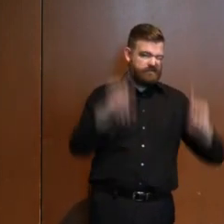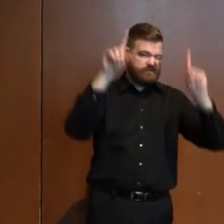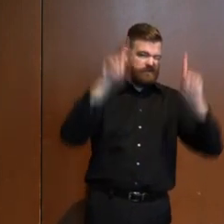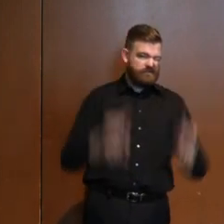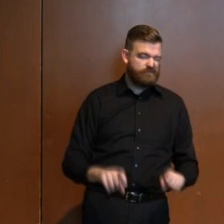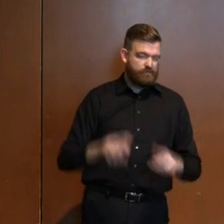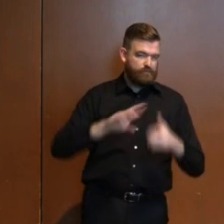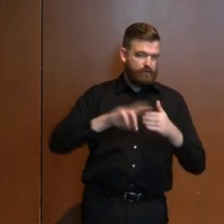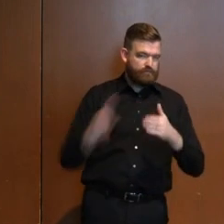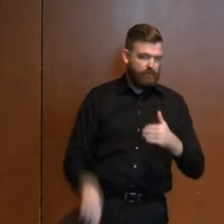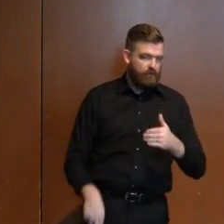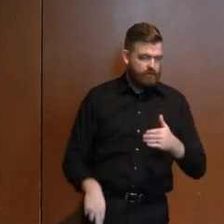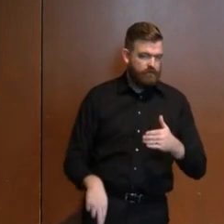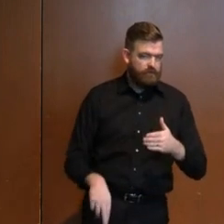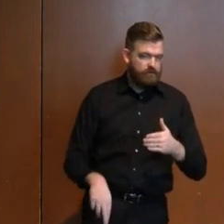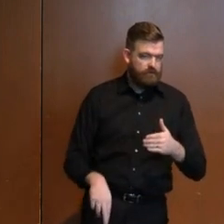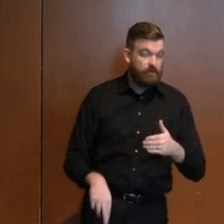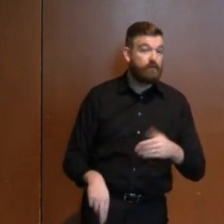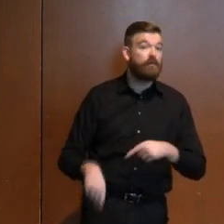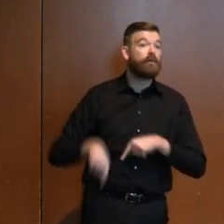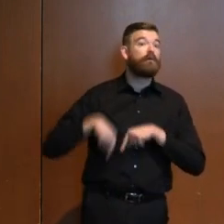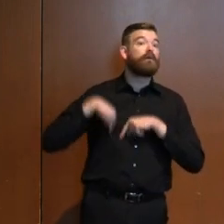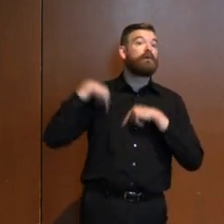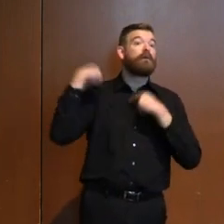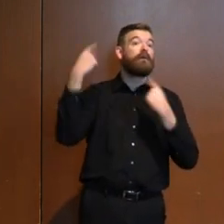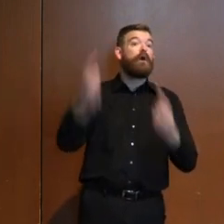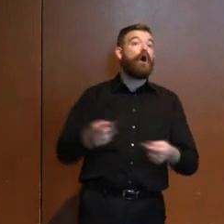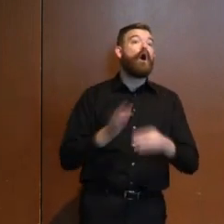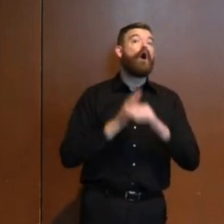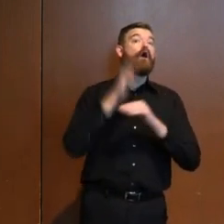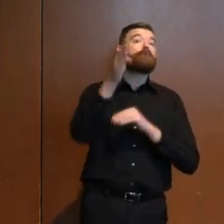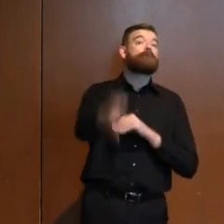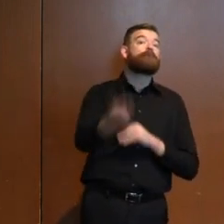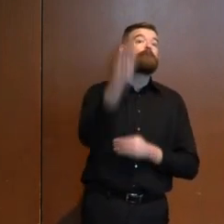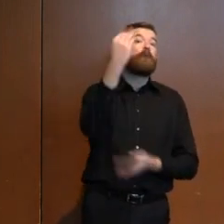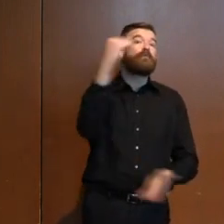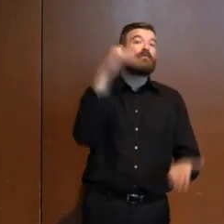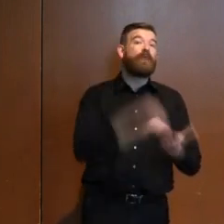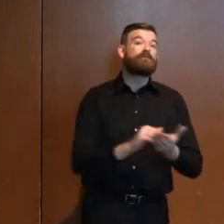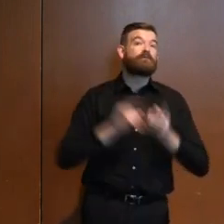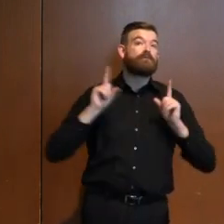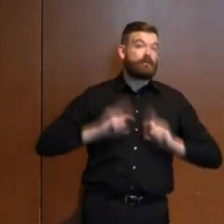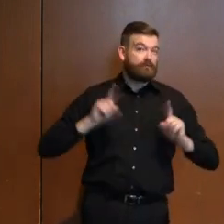NEGATIVE AND POSITIVE THAT REPRESENTS 90% OF THE TEST